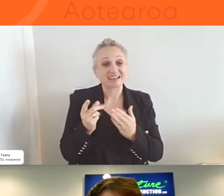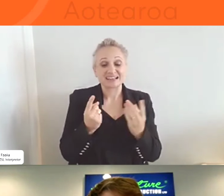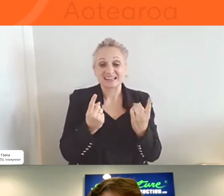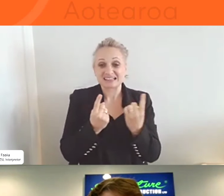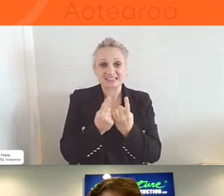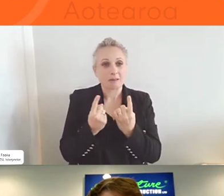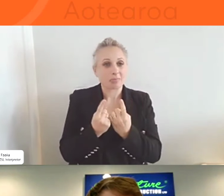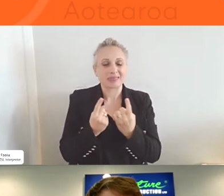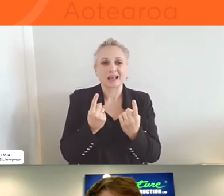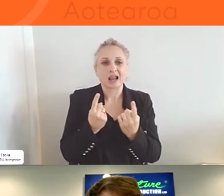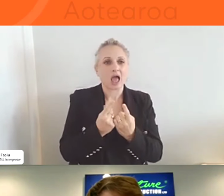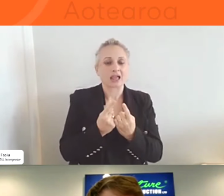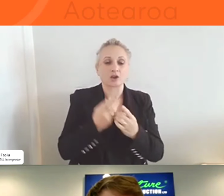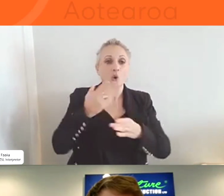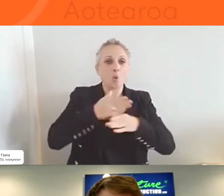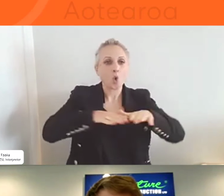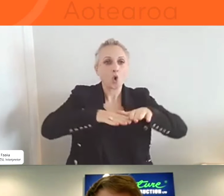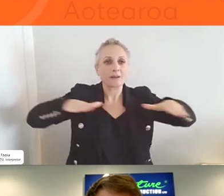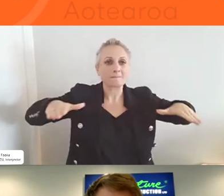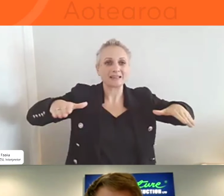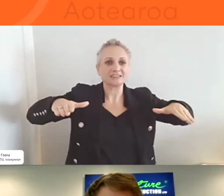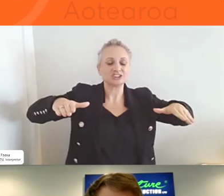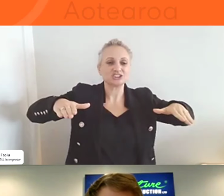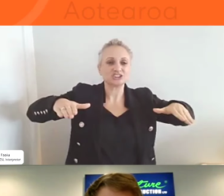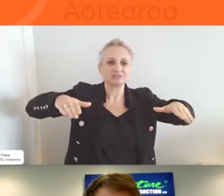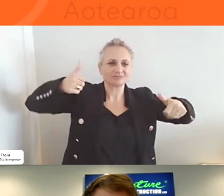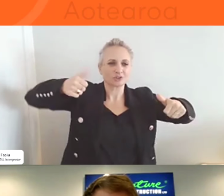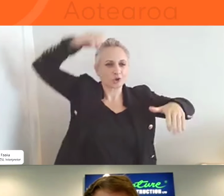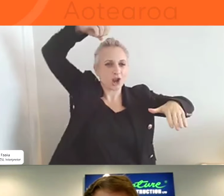benches, which make sense for everybody. But there is actually, when we're